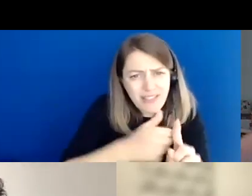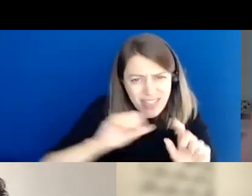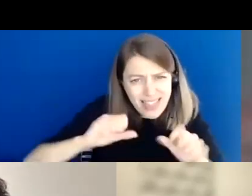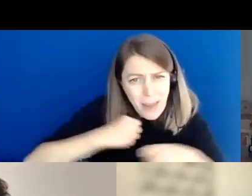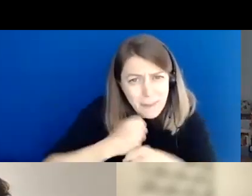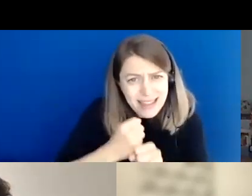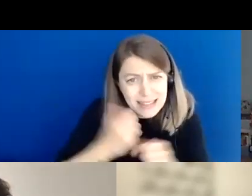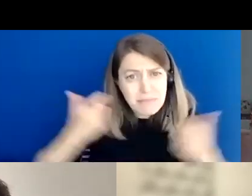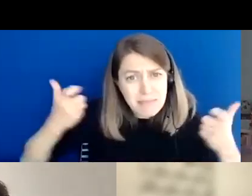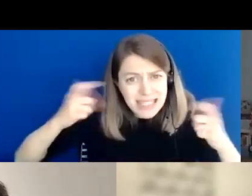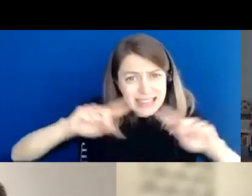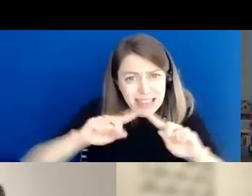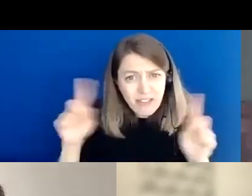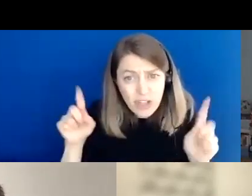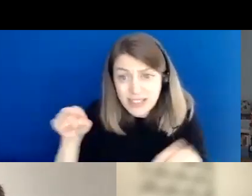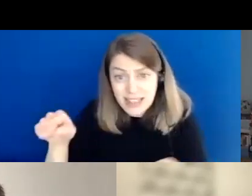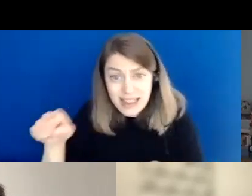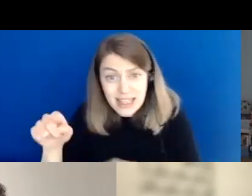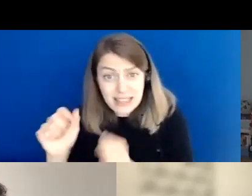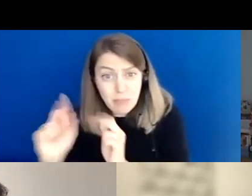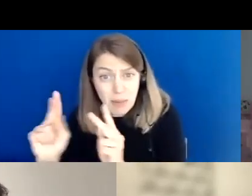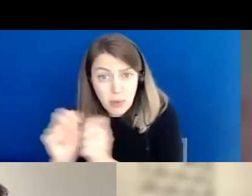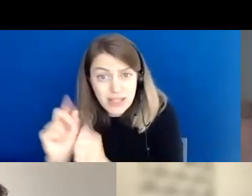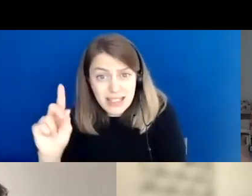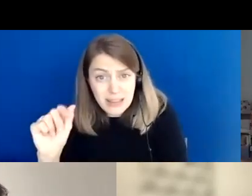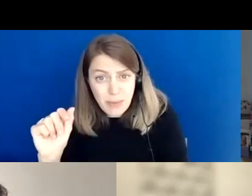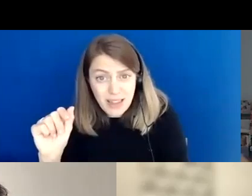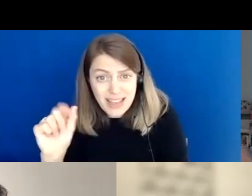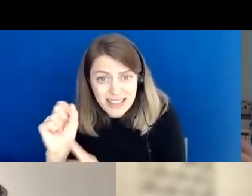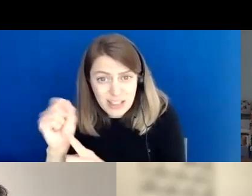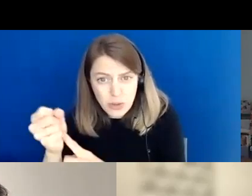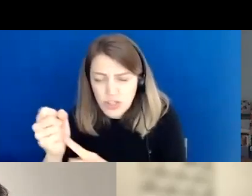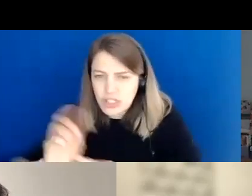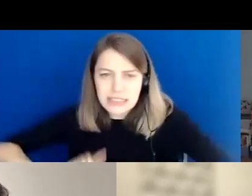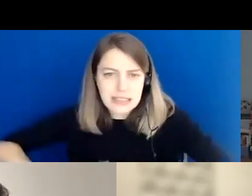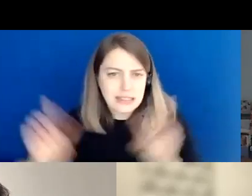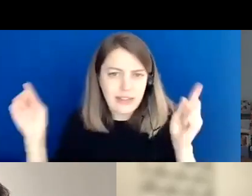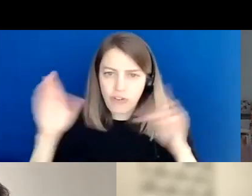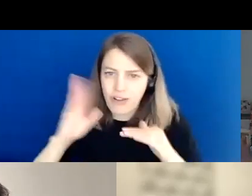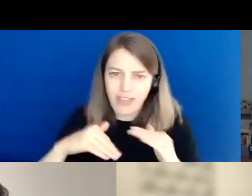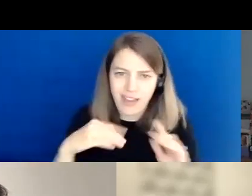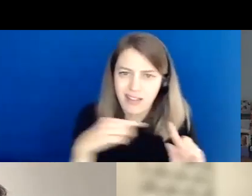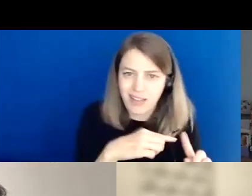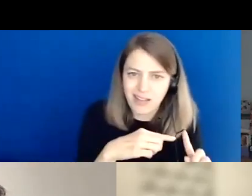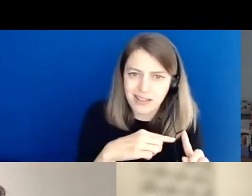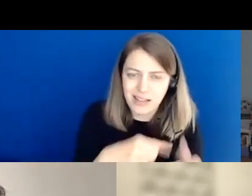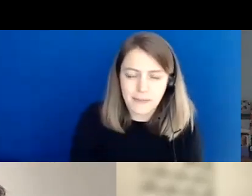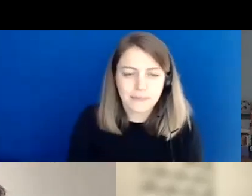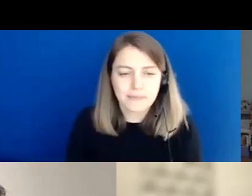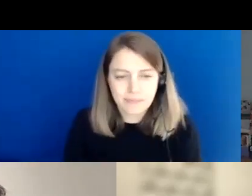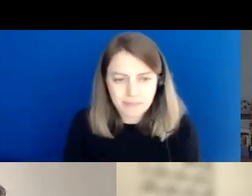This is something that we don't want, that is something we want to allow. That seems perfectly reasonable.